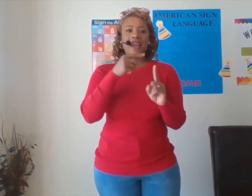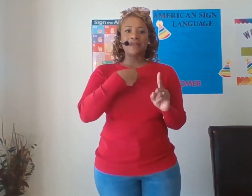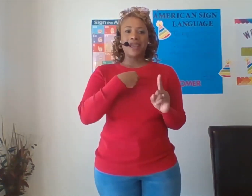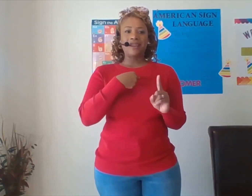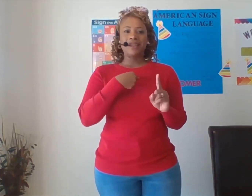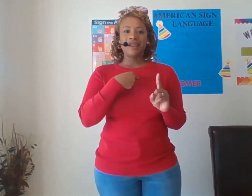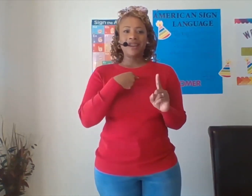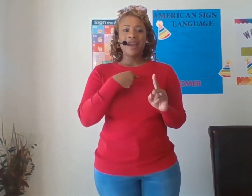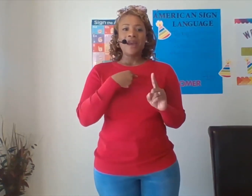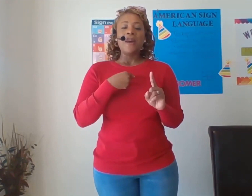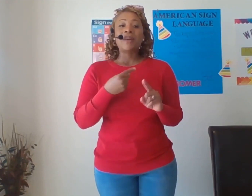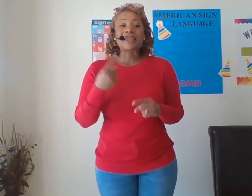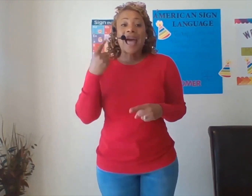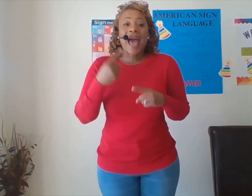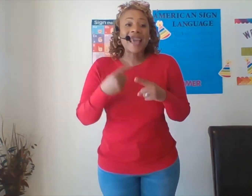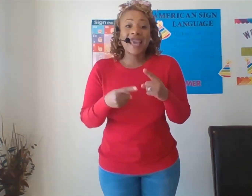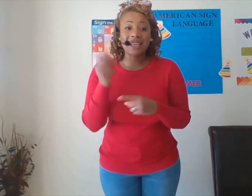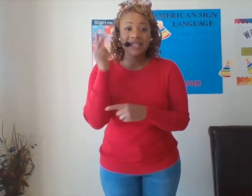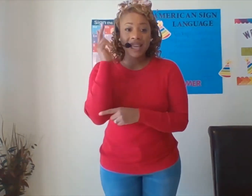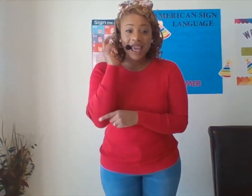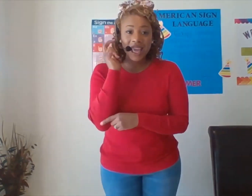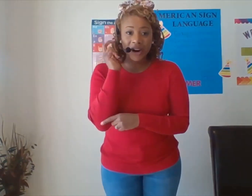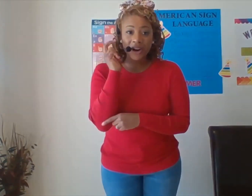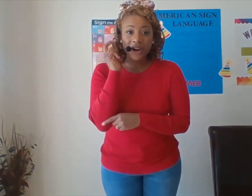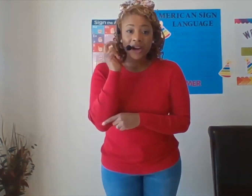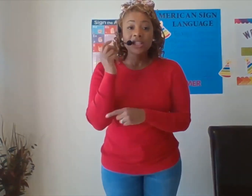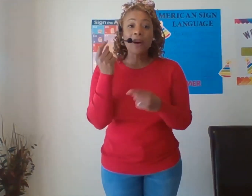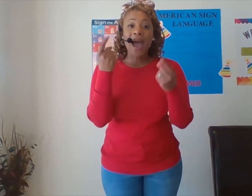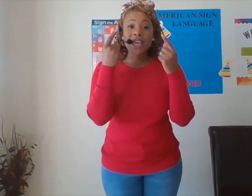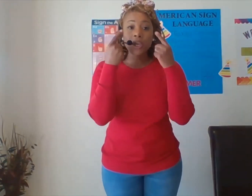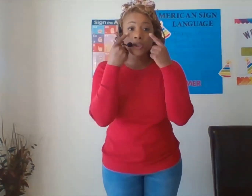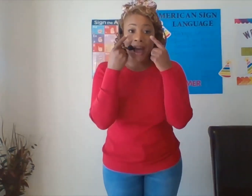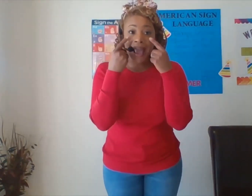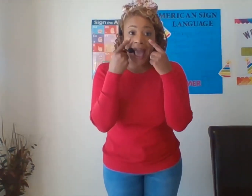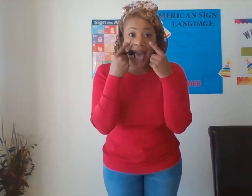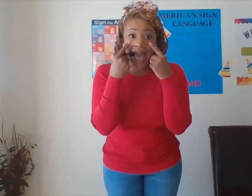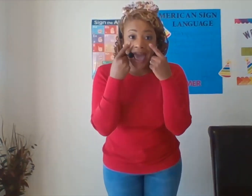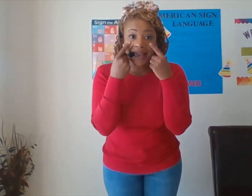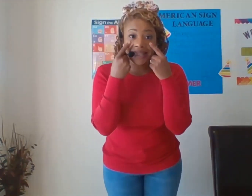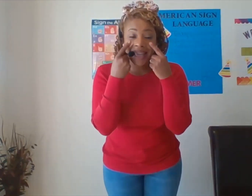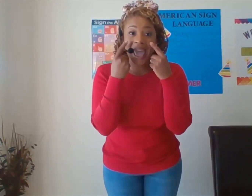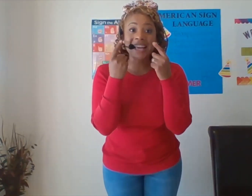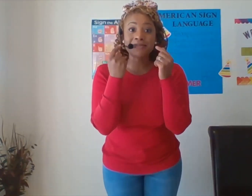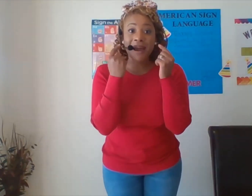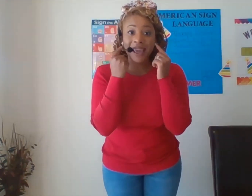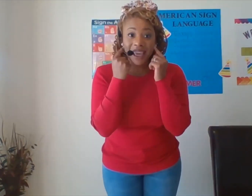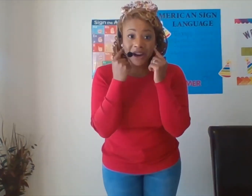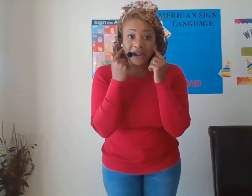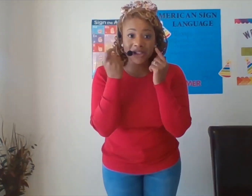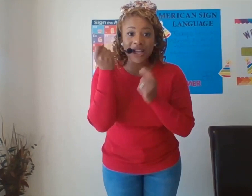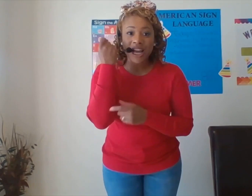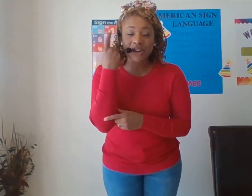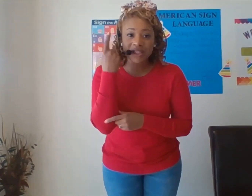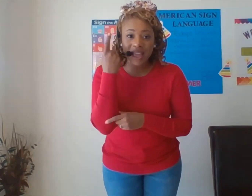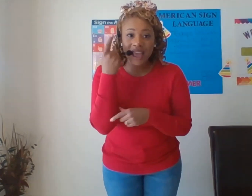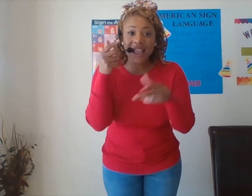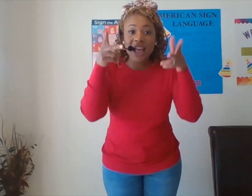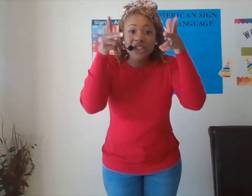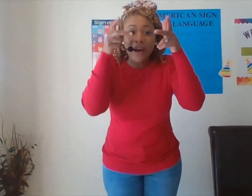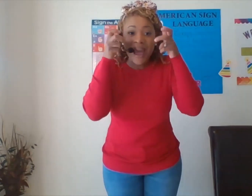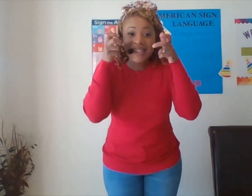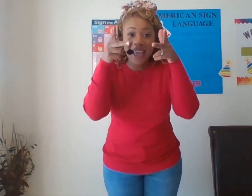to me because I can't hear so I use my eyes as my ears to understand so I take